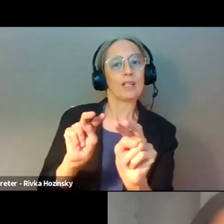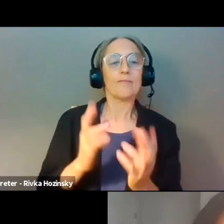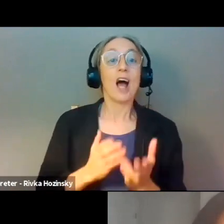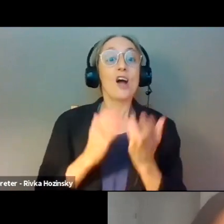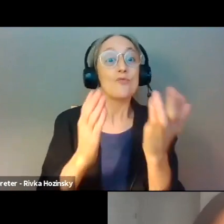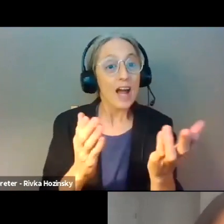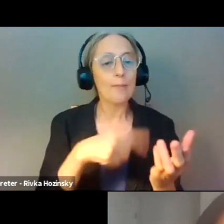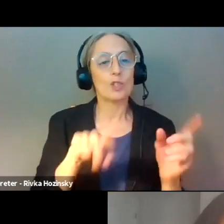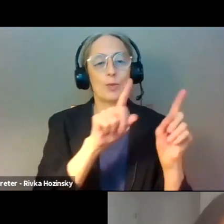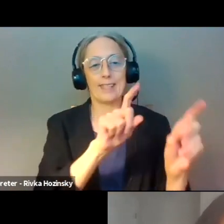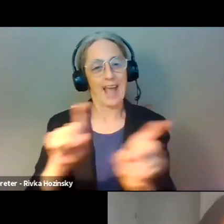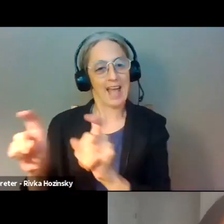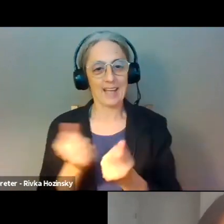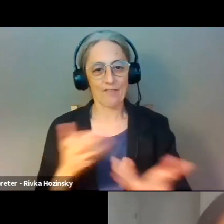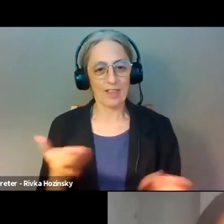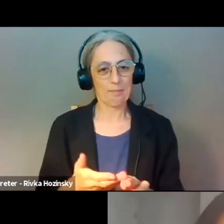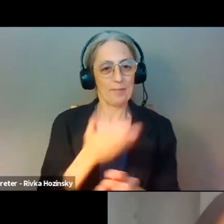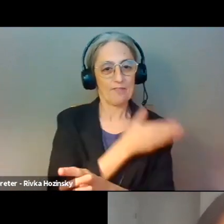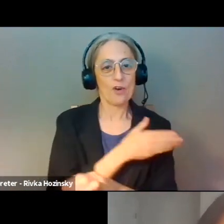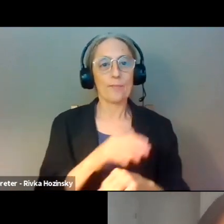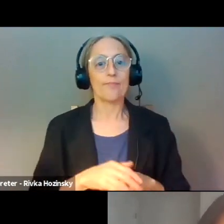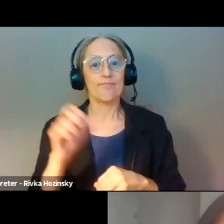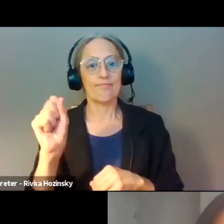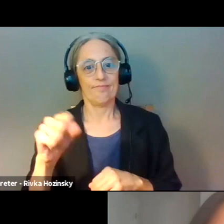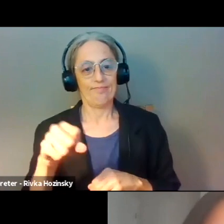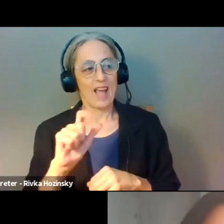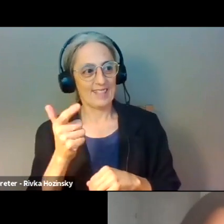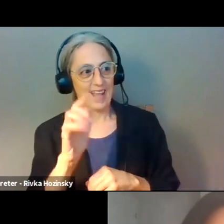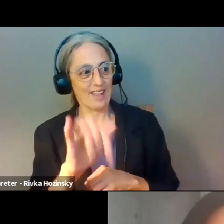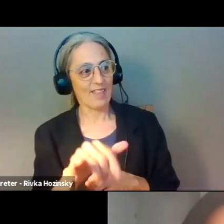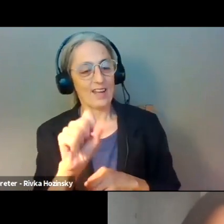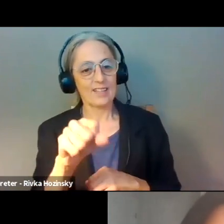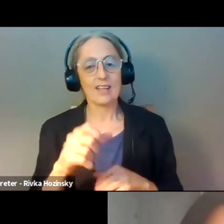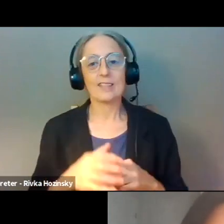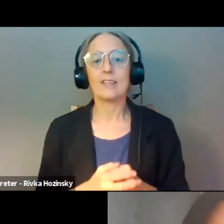I can't highlight that and second that enough. You know, really give yourself time